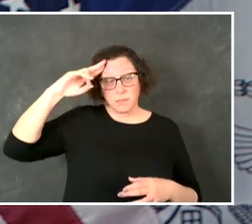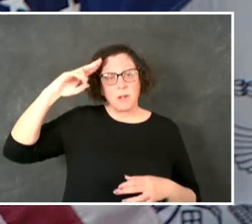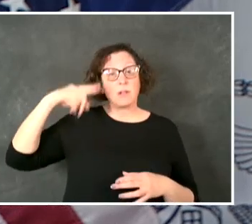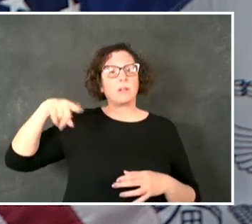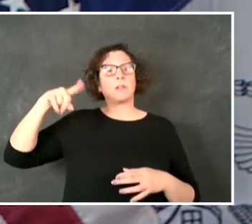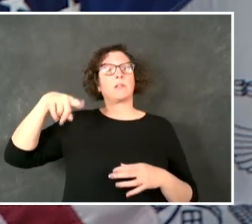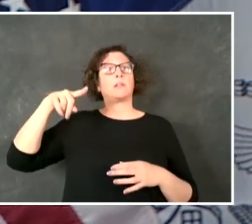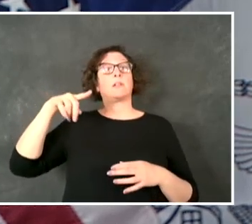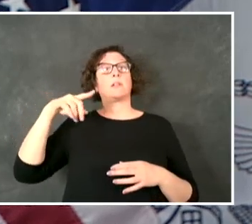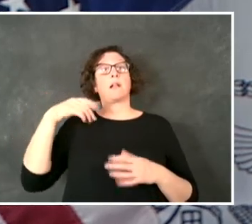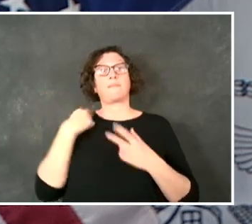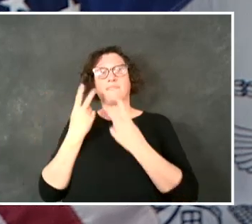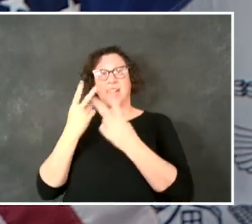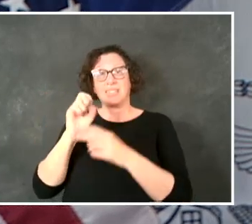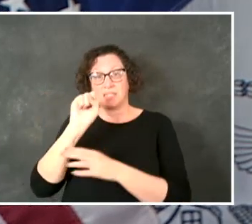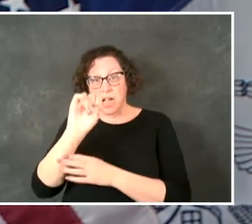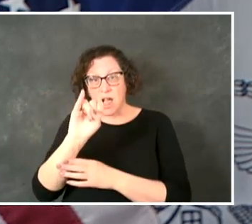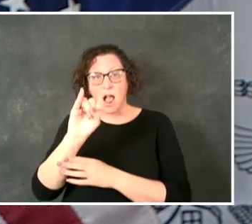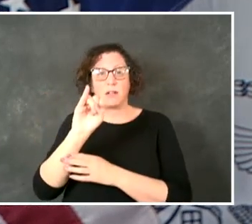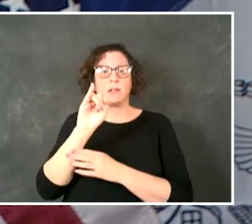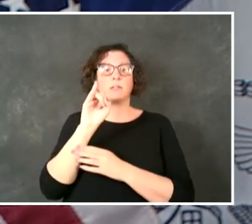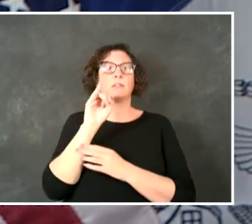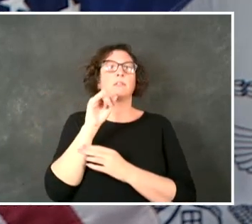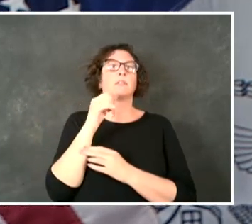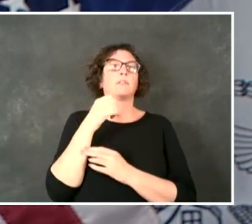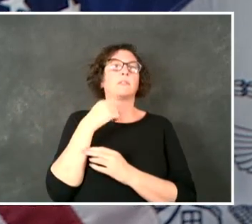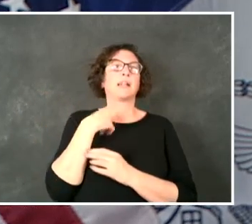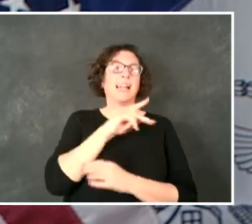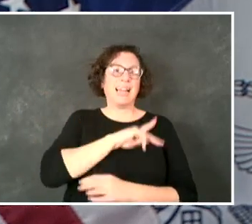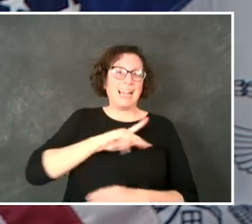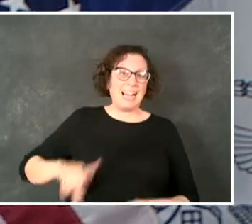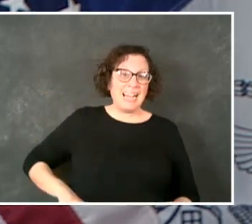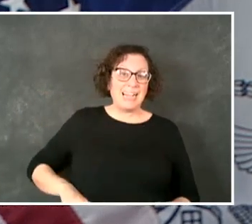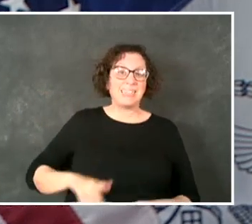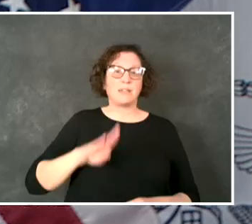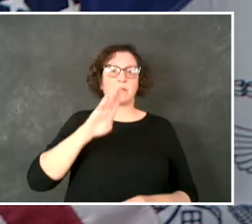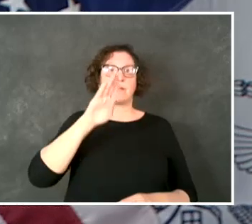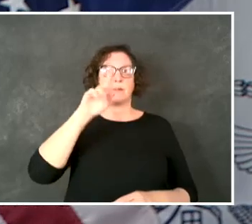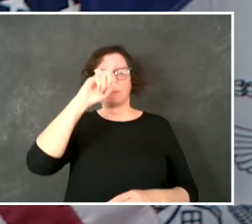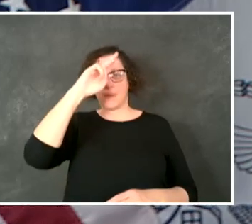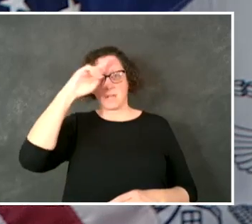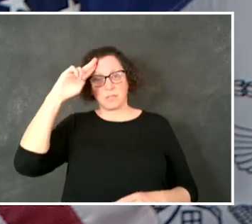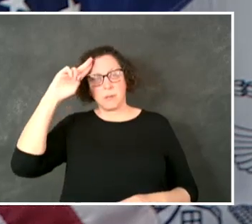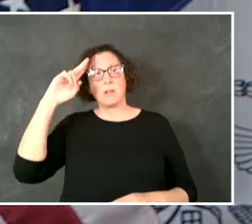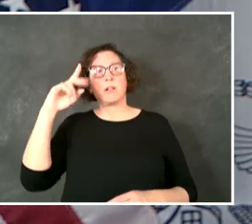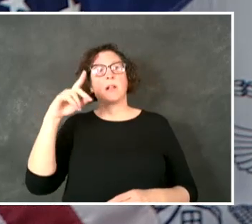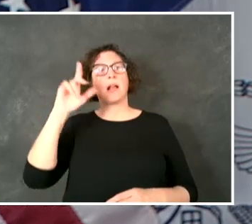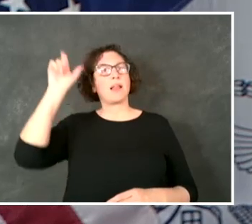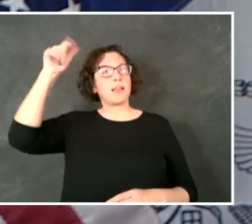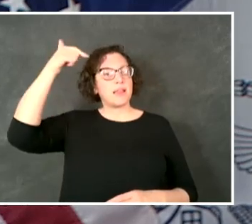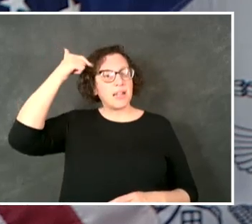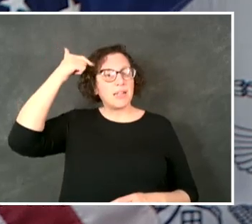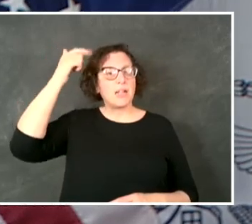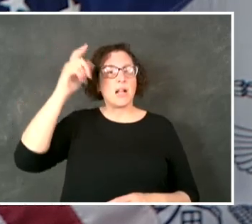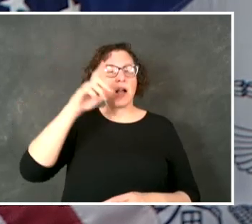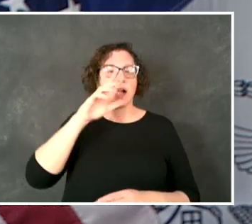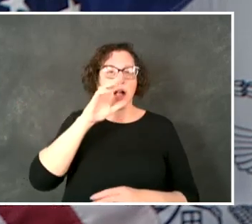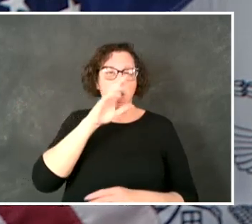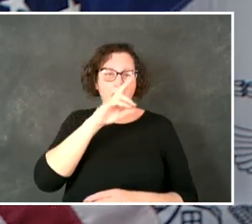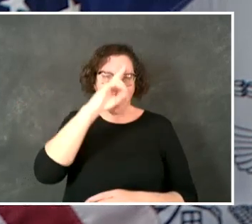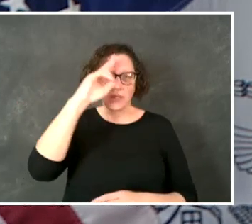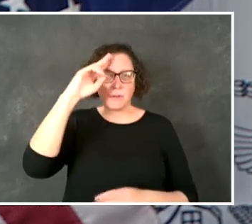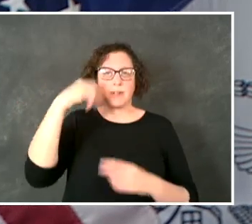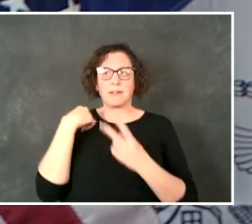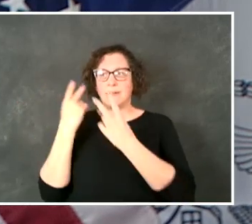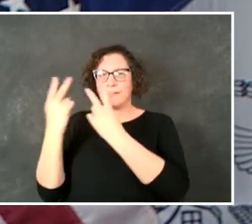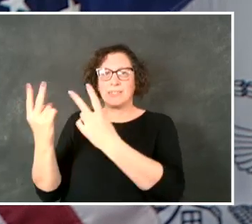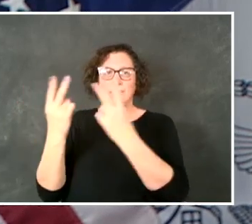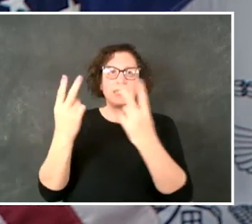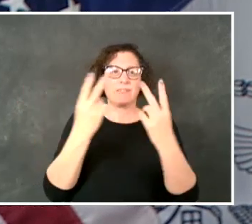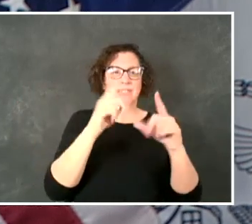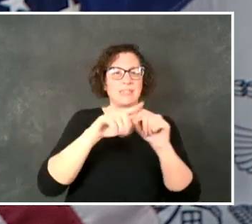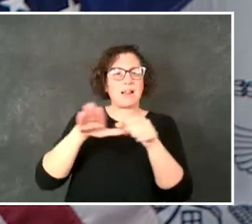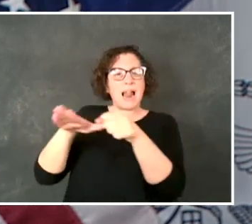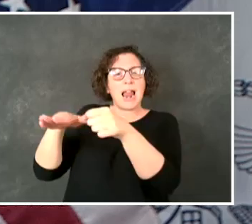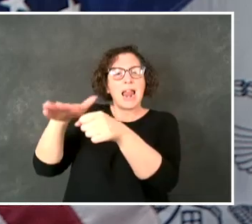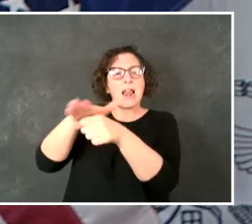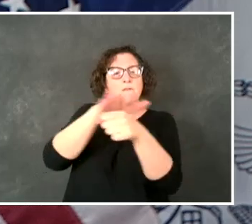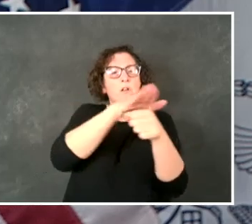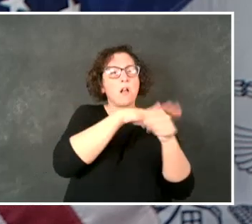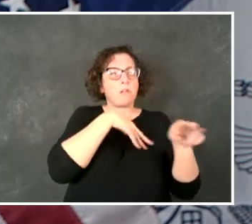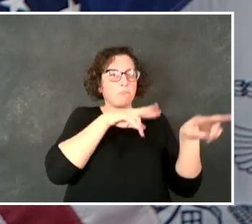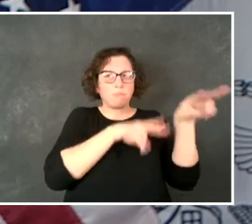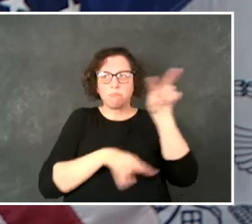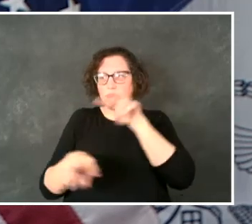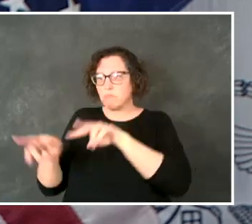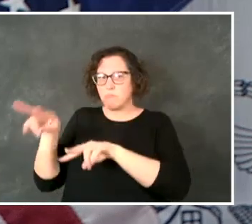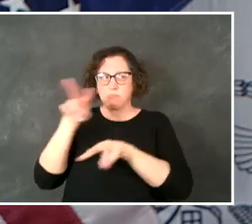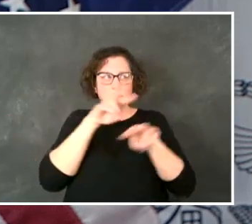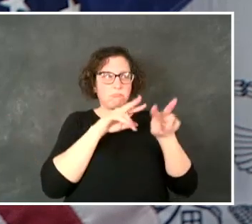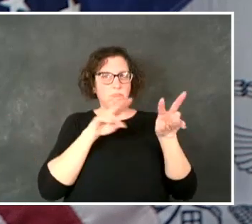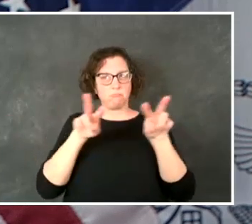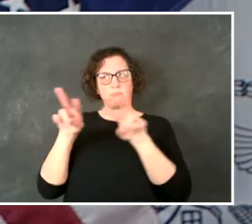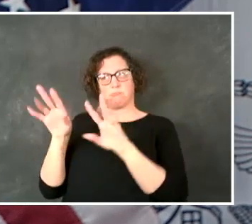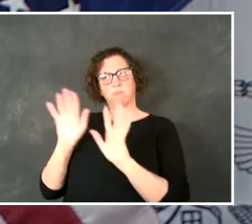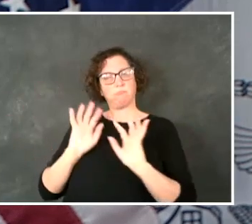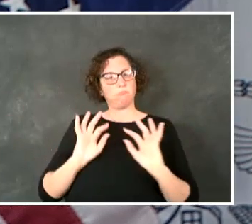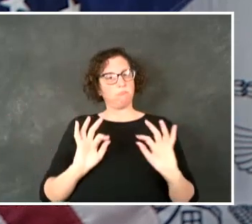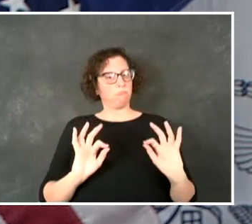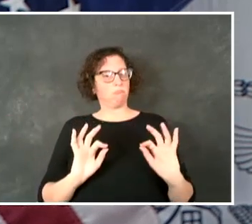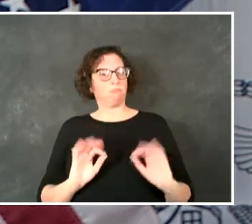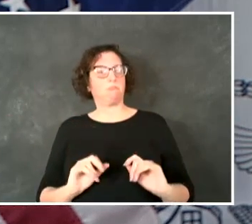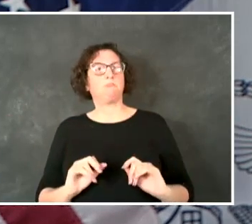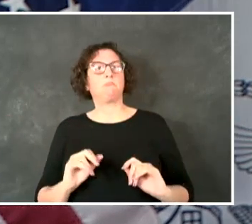VOLUNTARY